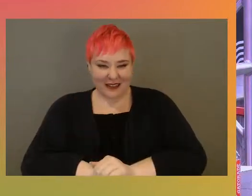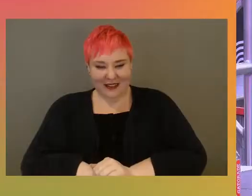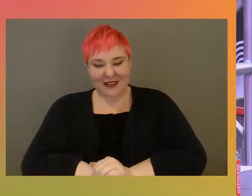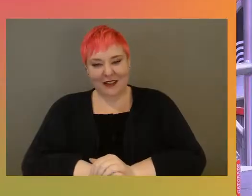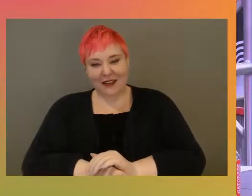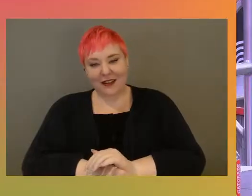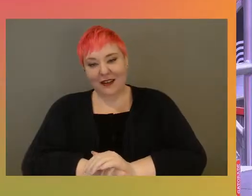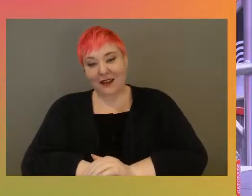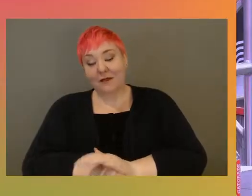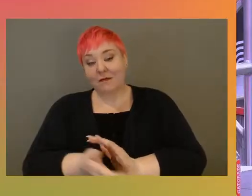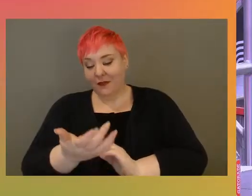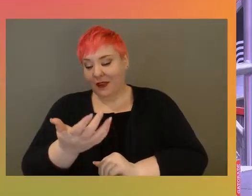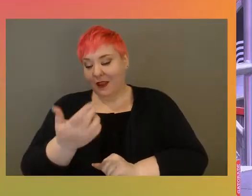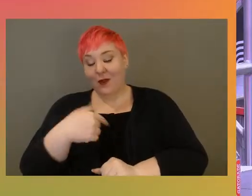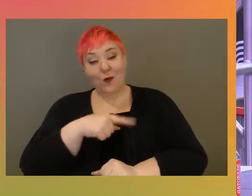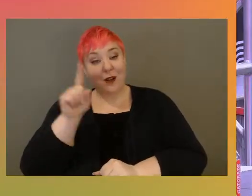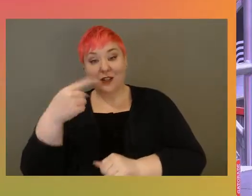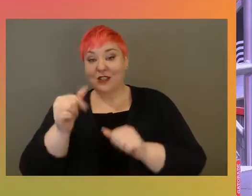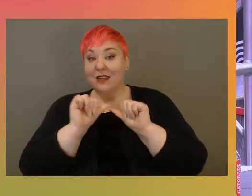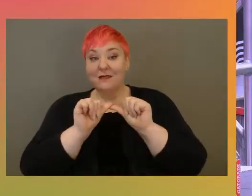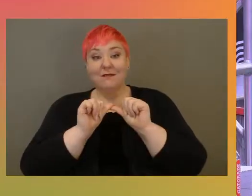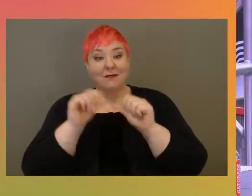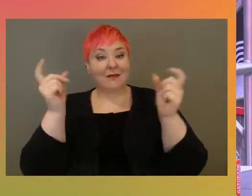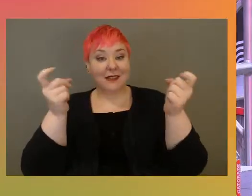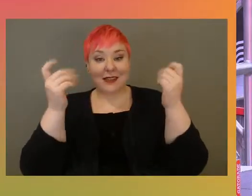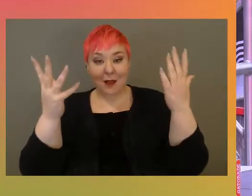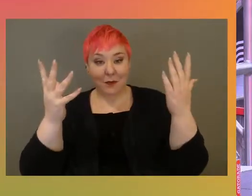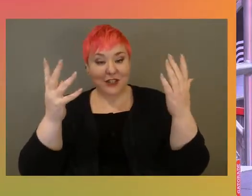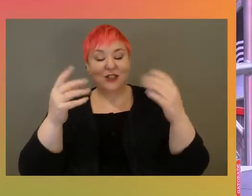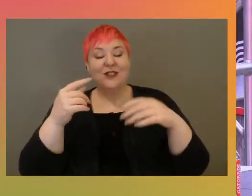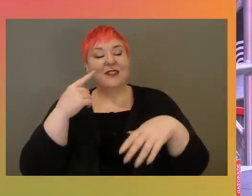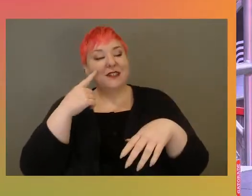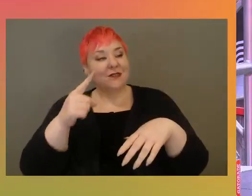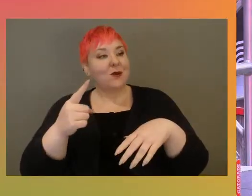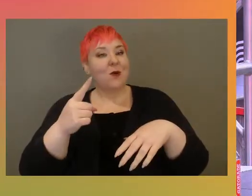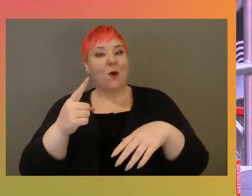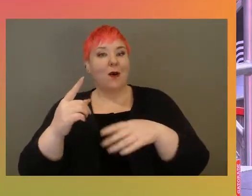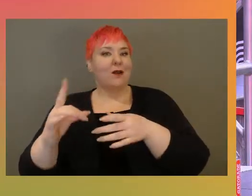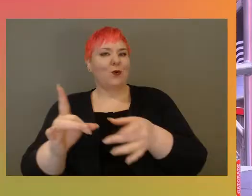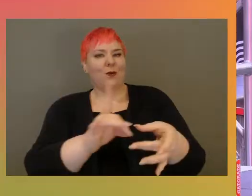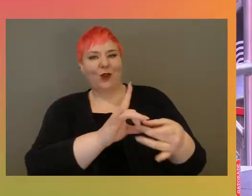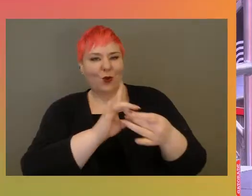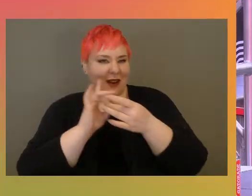TOOK THE -- I MEAN, REALLY.